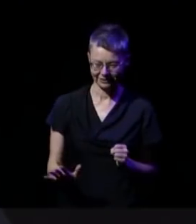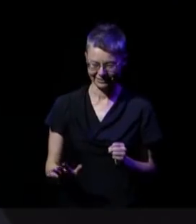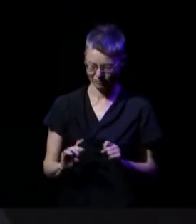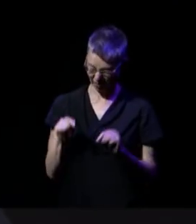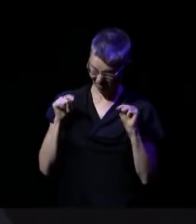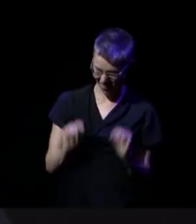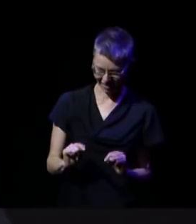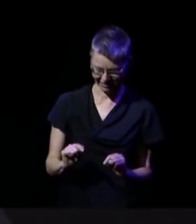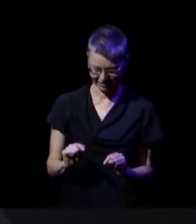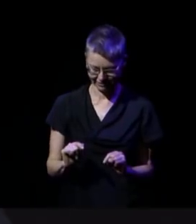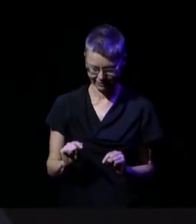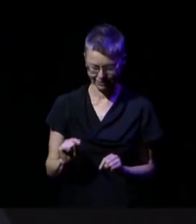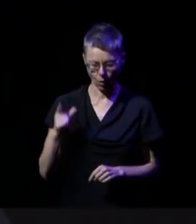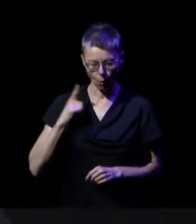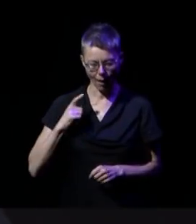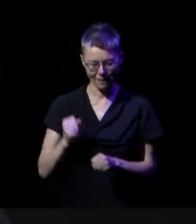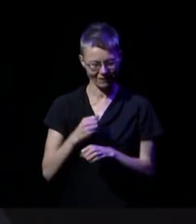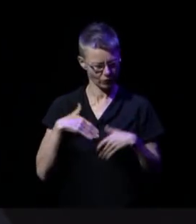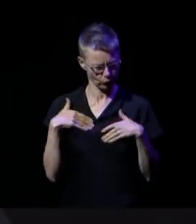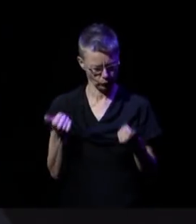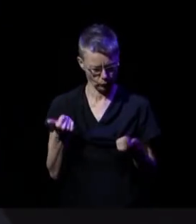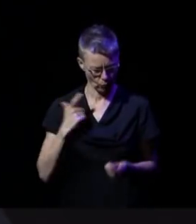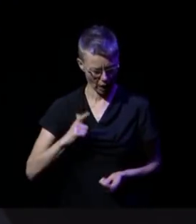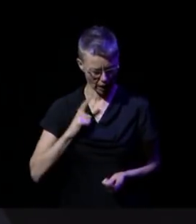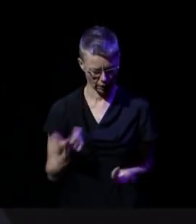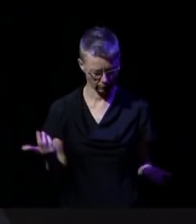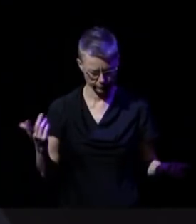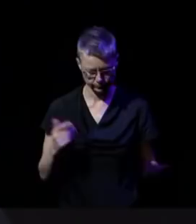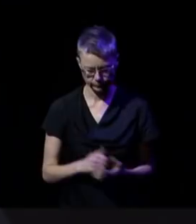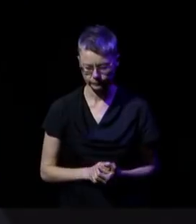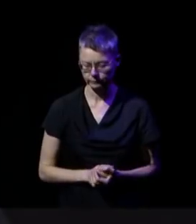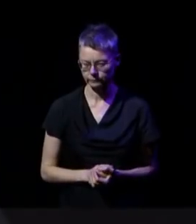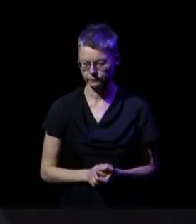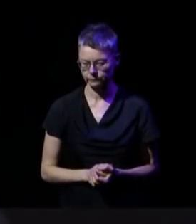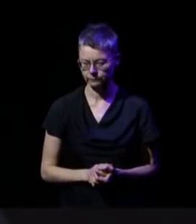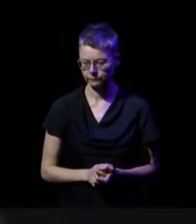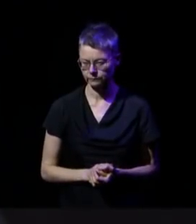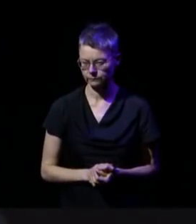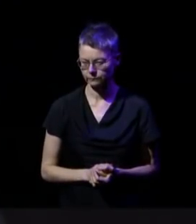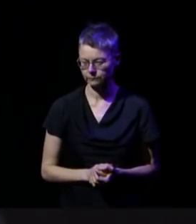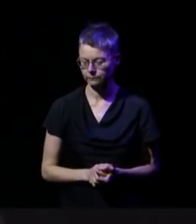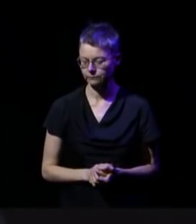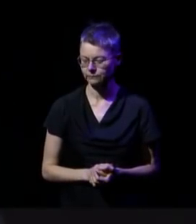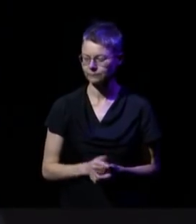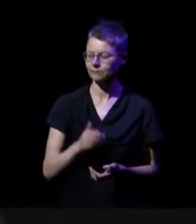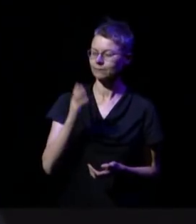And why is it making us feel good, you know? I was going to integrate a piece from Audre Lord.